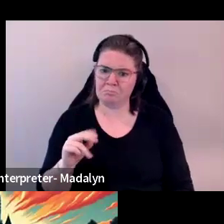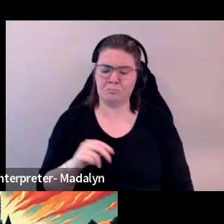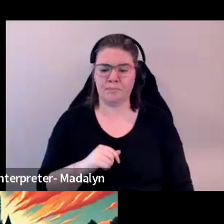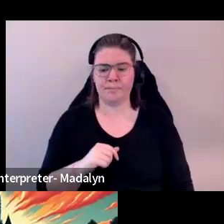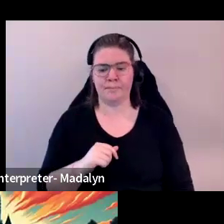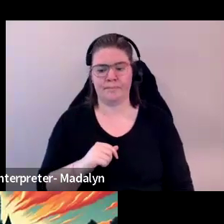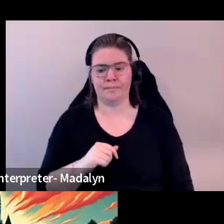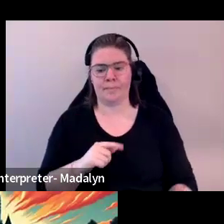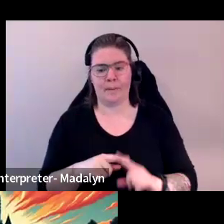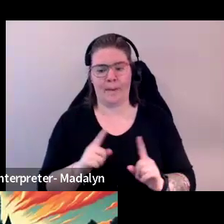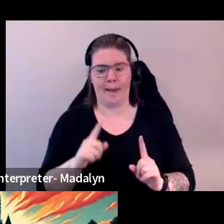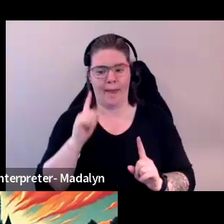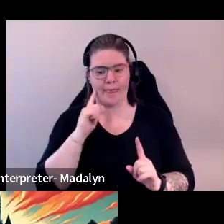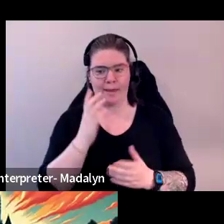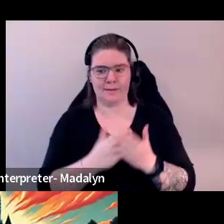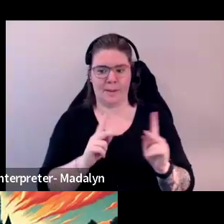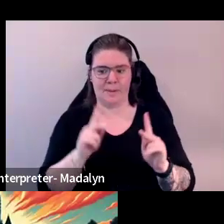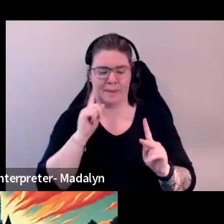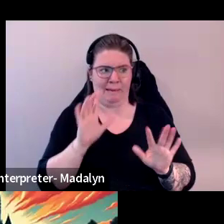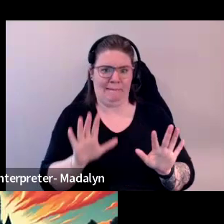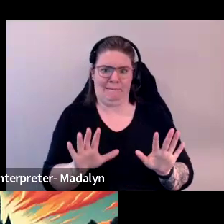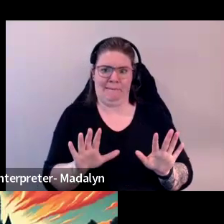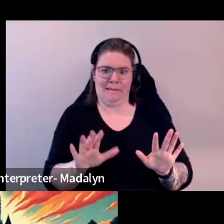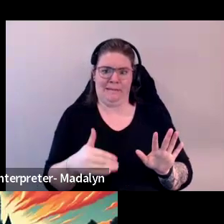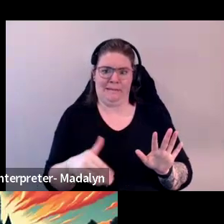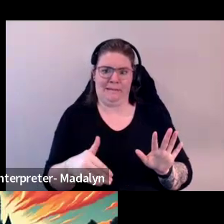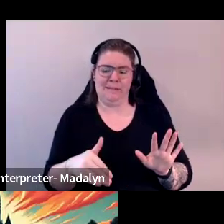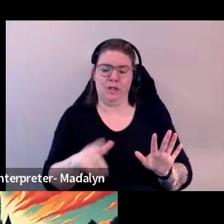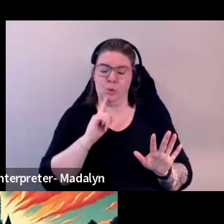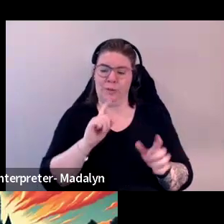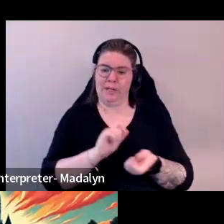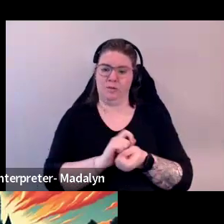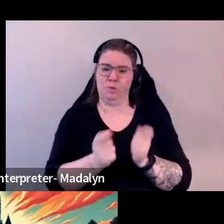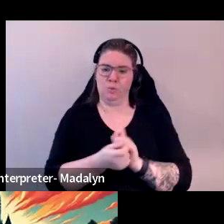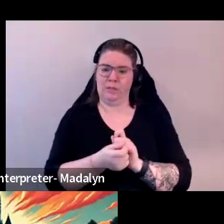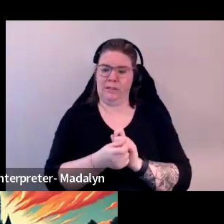Brooke Wilson (she/her): But I think in some people's mind it might. So it's reshifting that and redefining like.